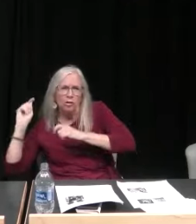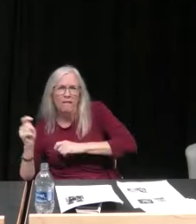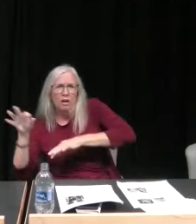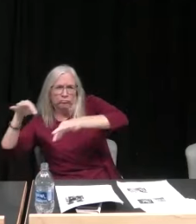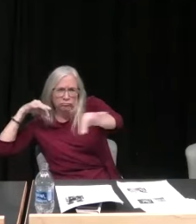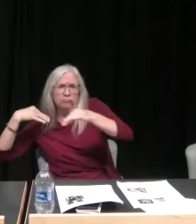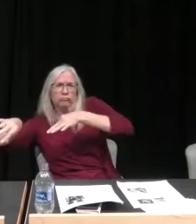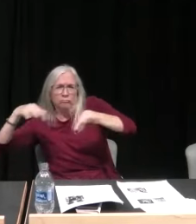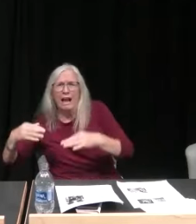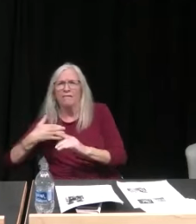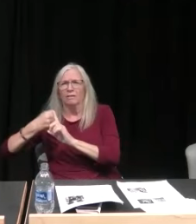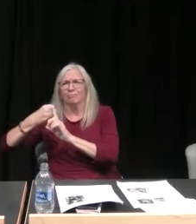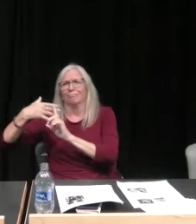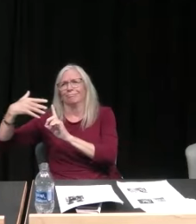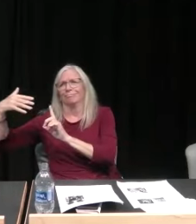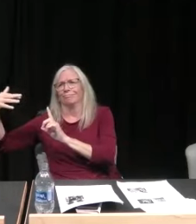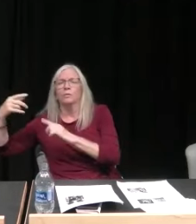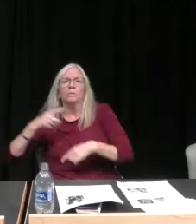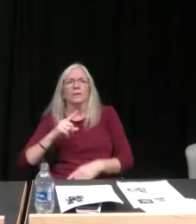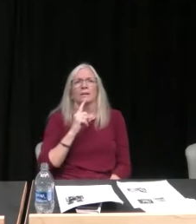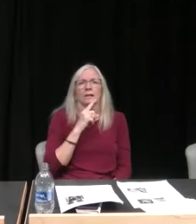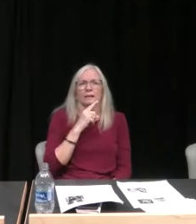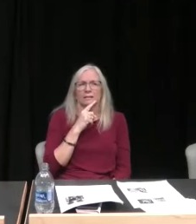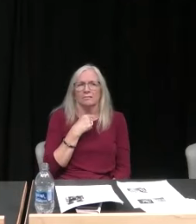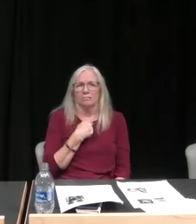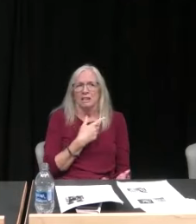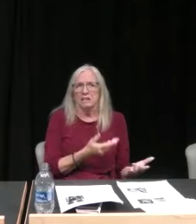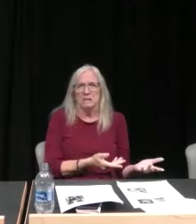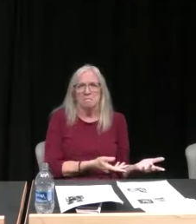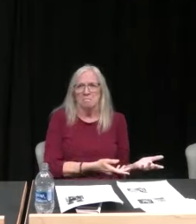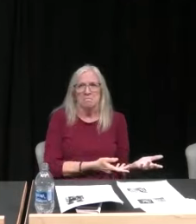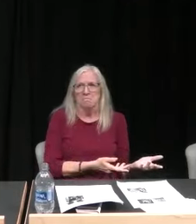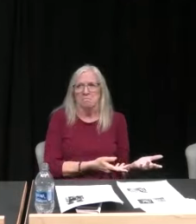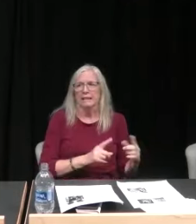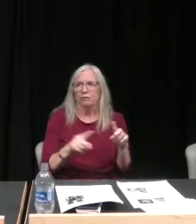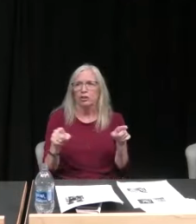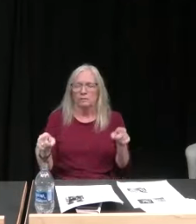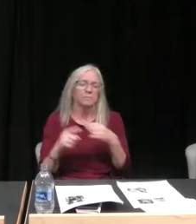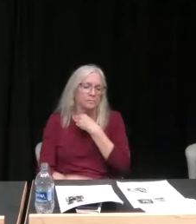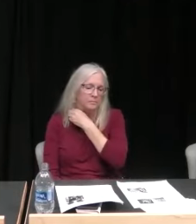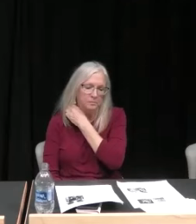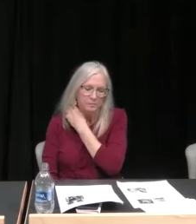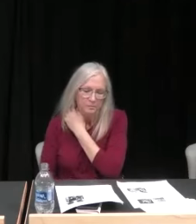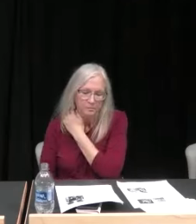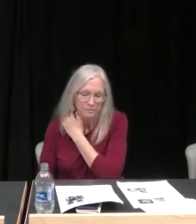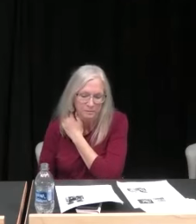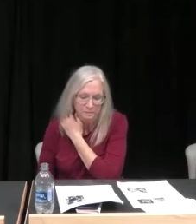details what what was happening that allowed you to carry that conversation on for so long if you